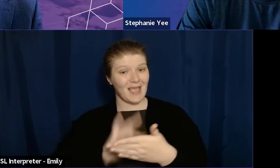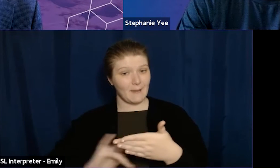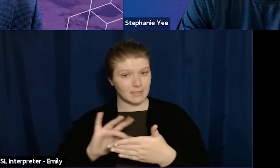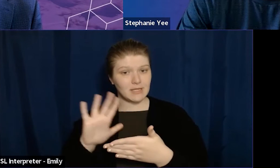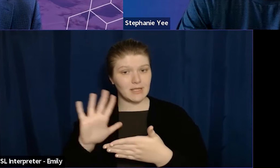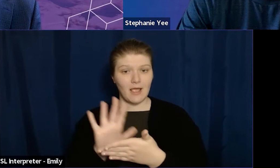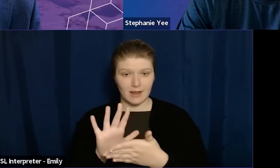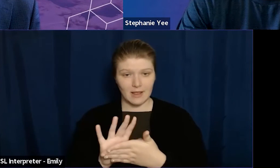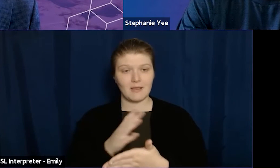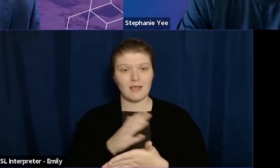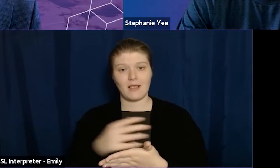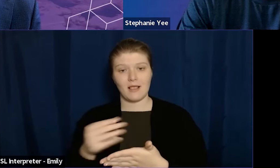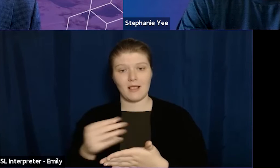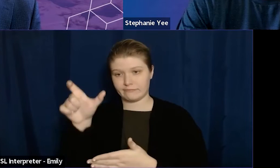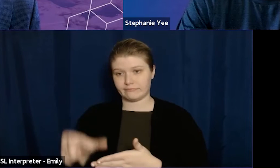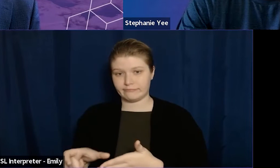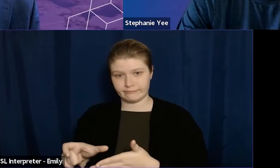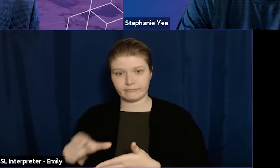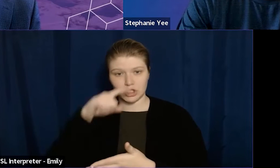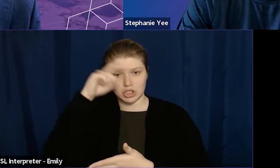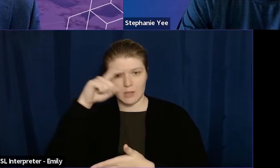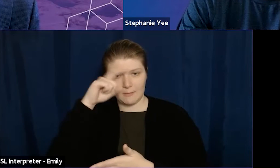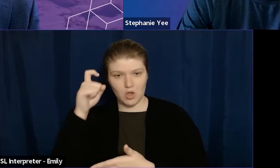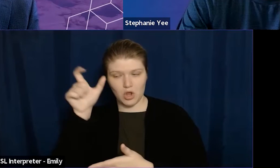to just have one column for months?